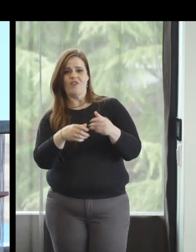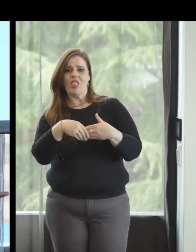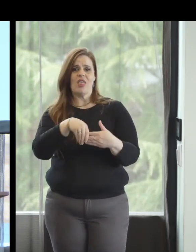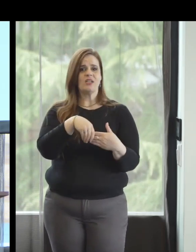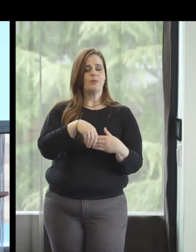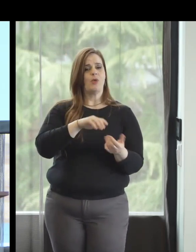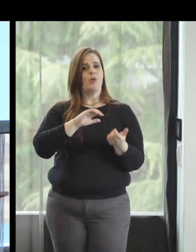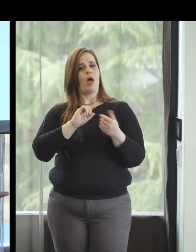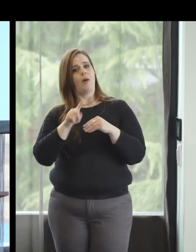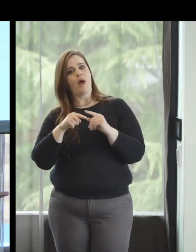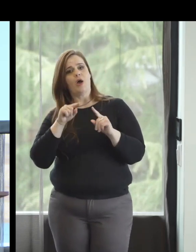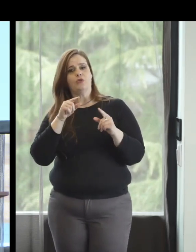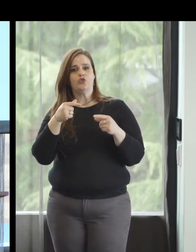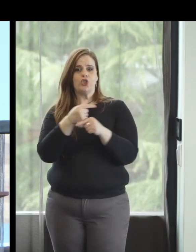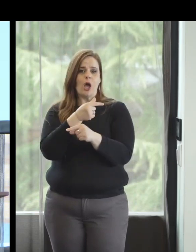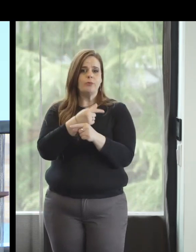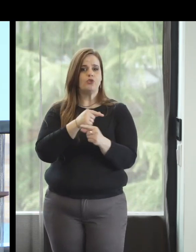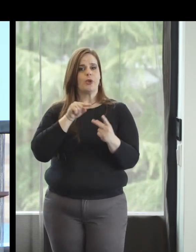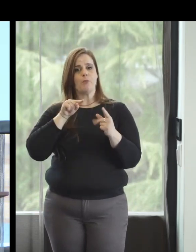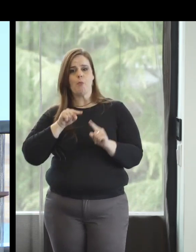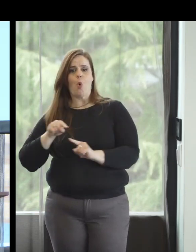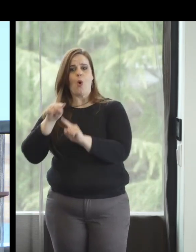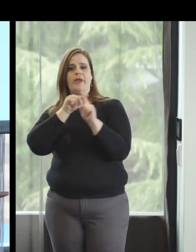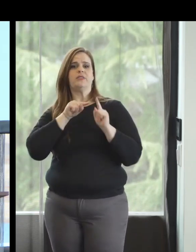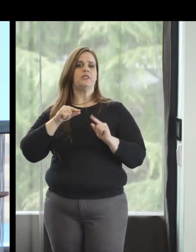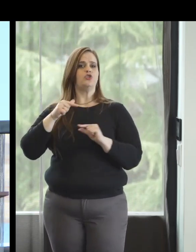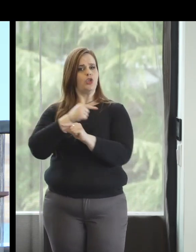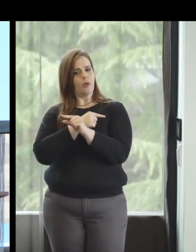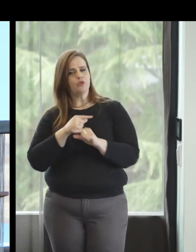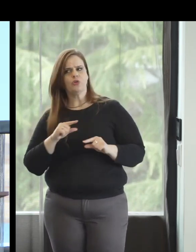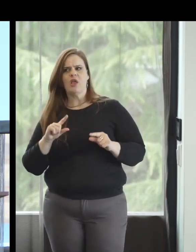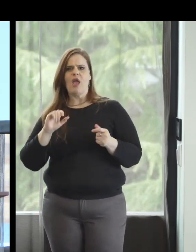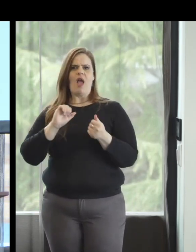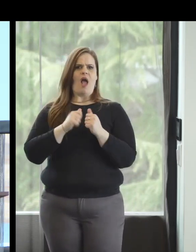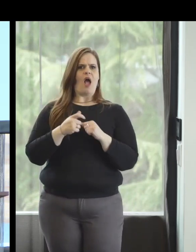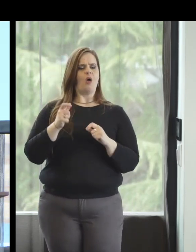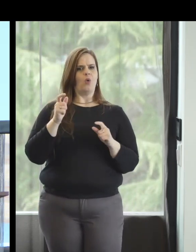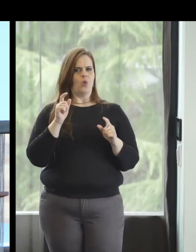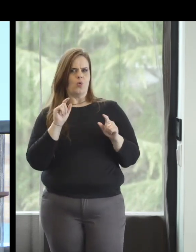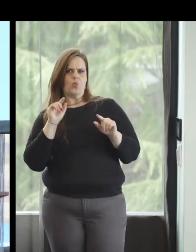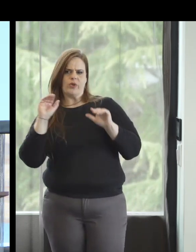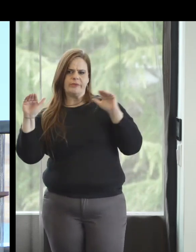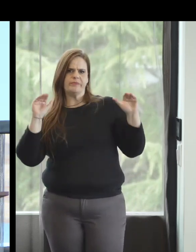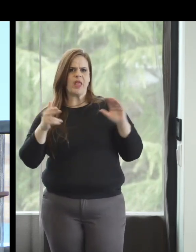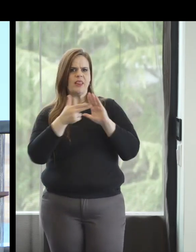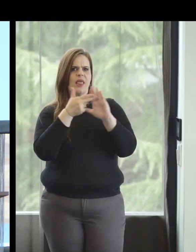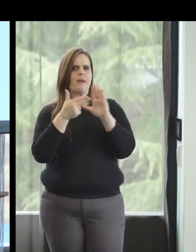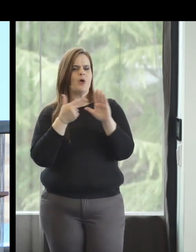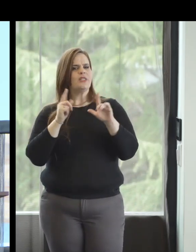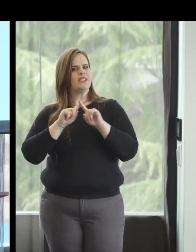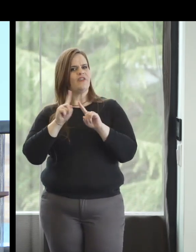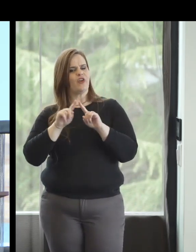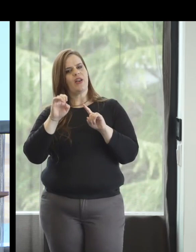point geometries and how to tag different elements in order to satisfy